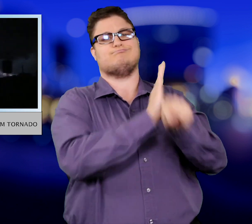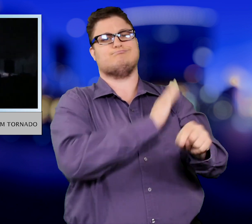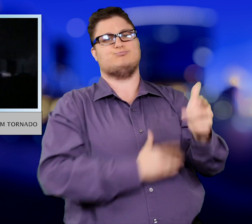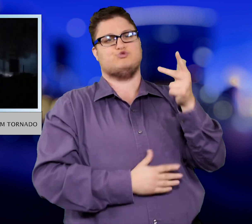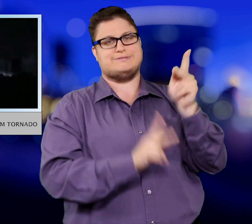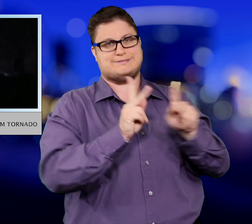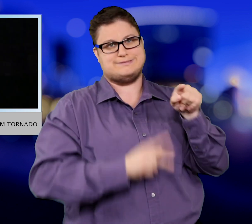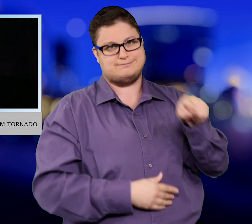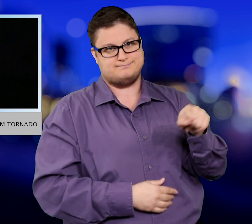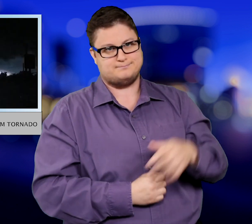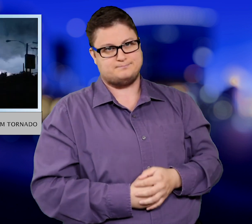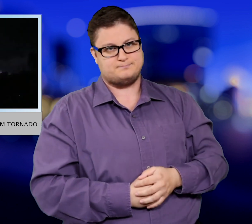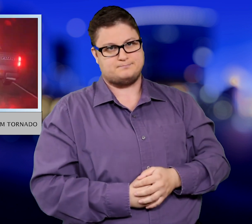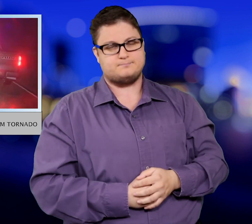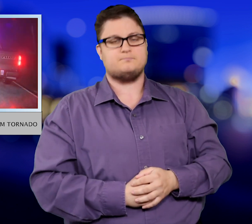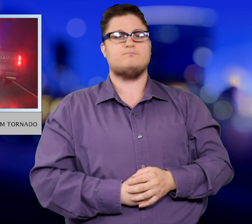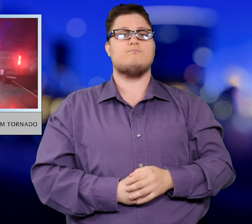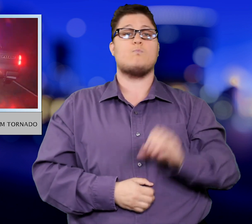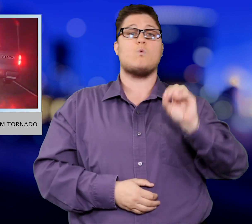City, killed three people.